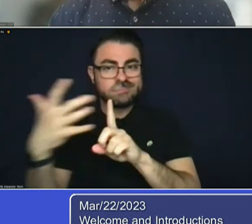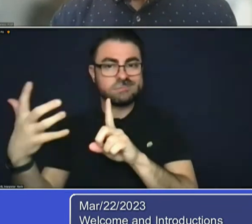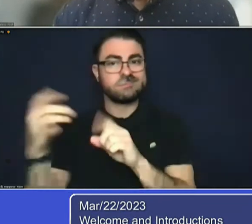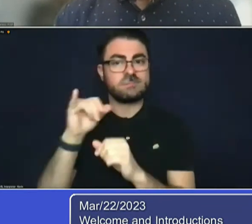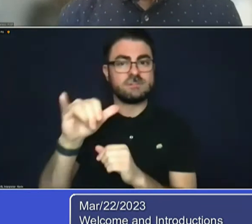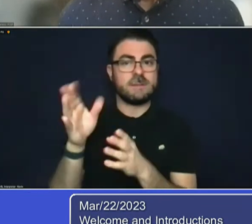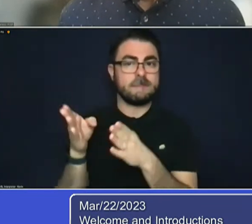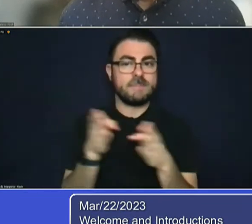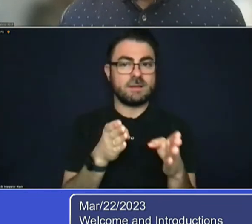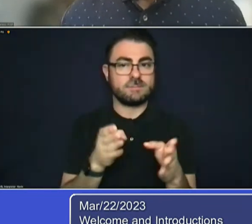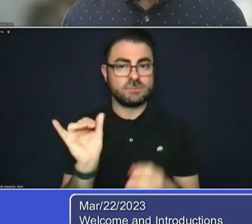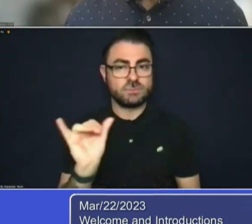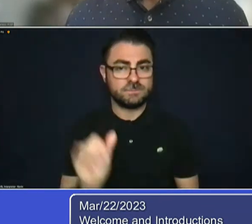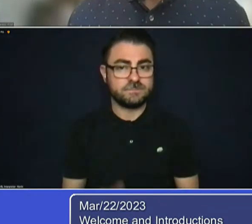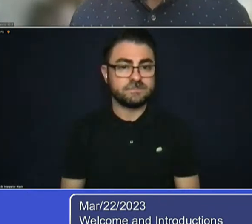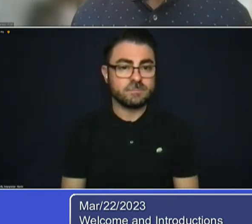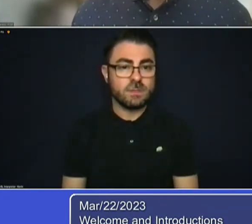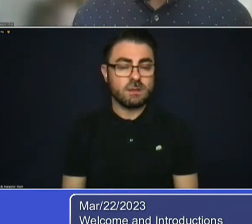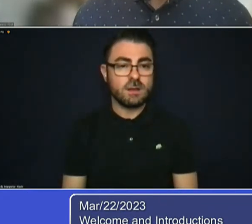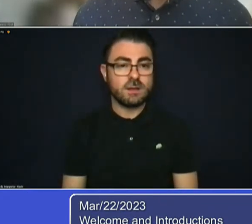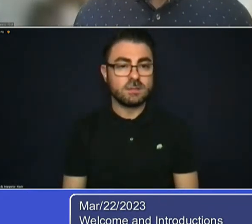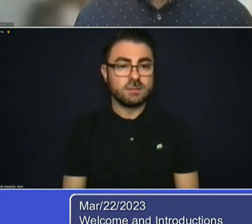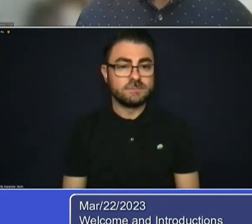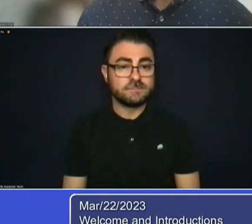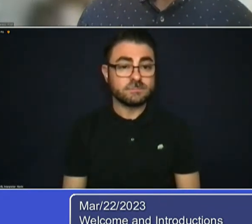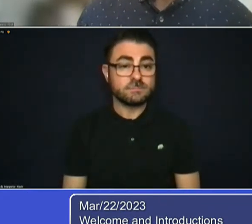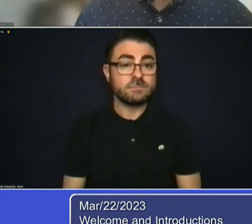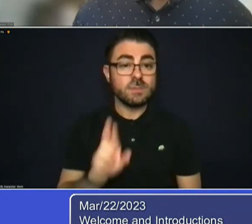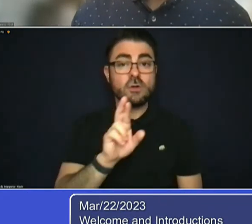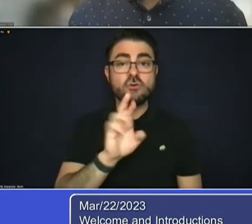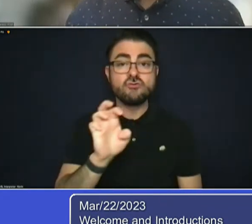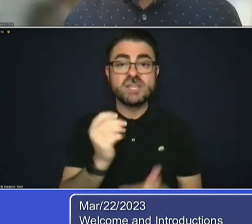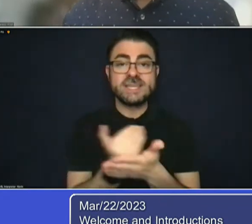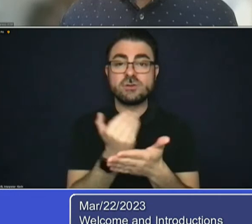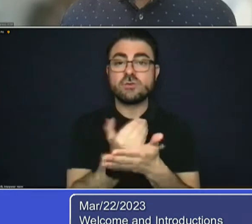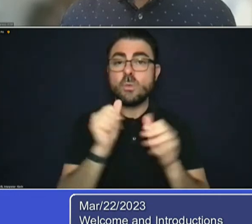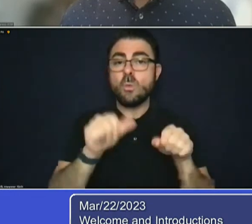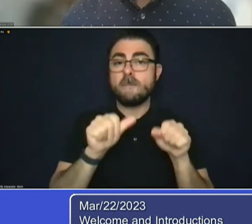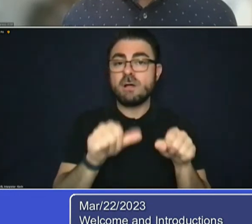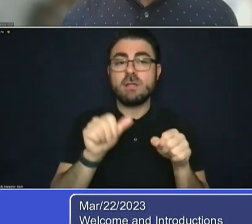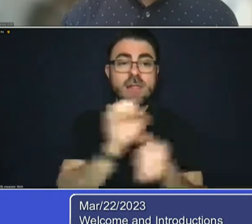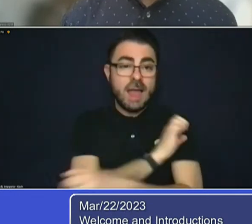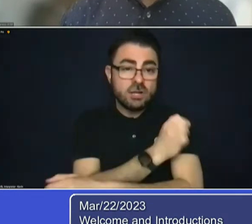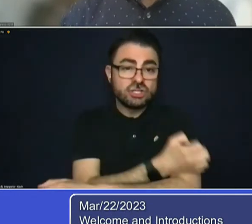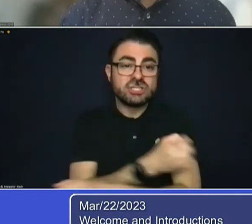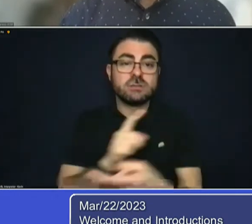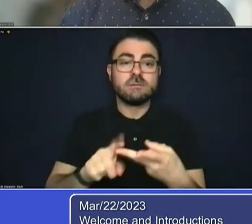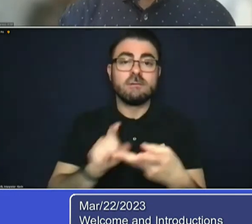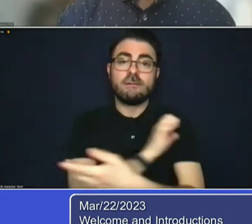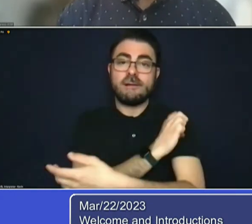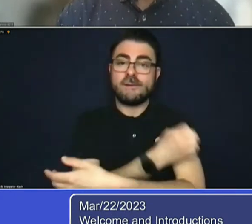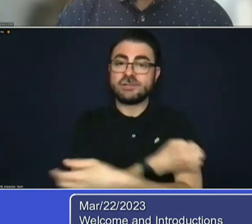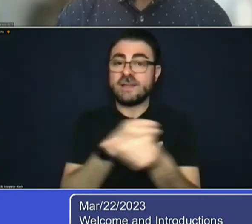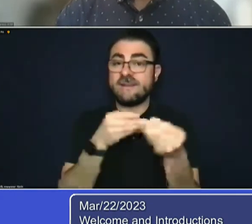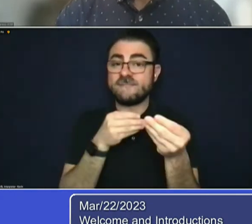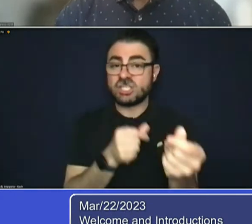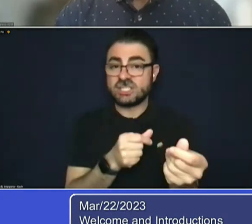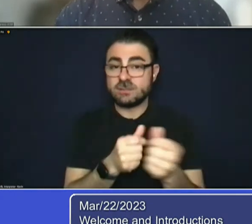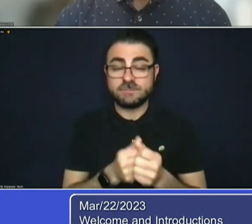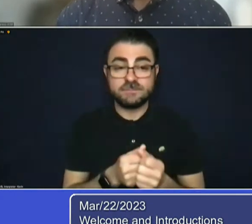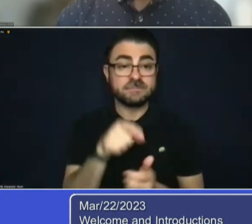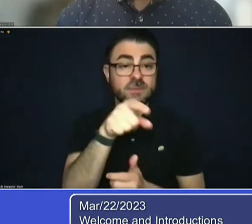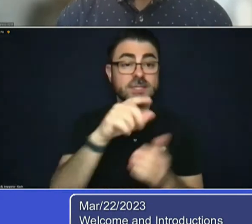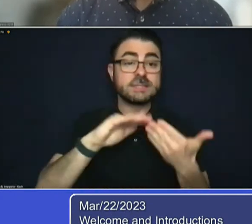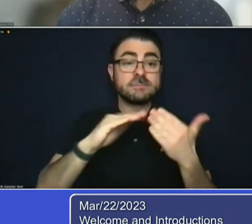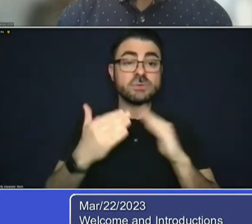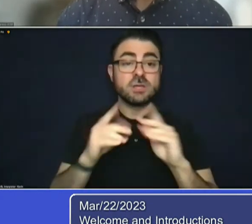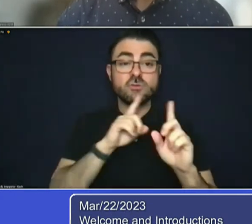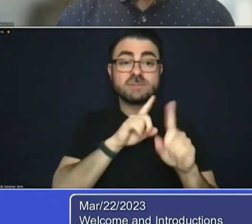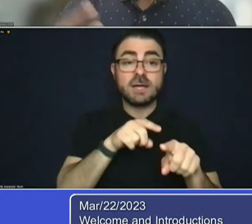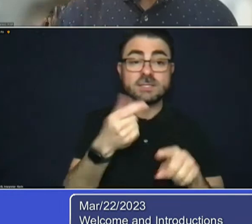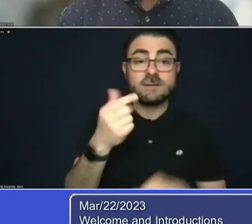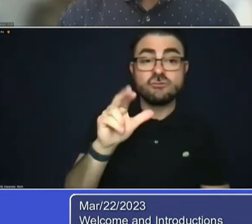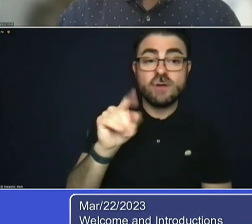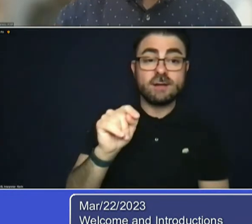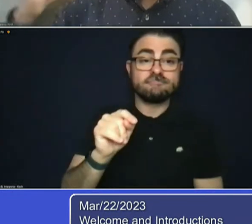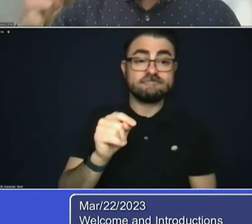FURTHER DETAILED IN THE PLAN